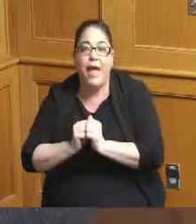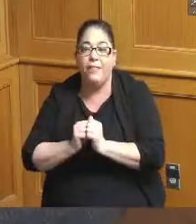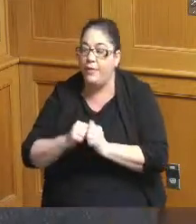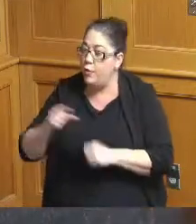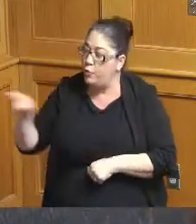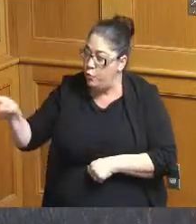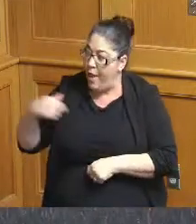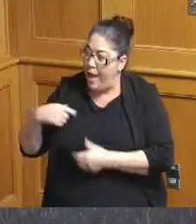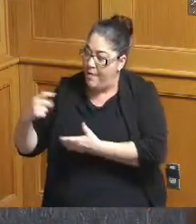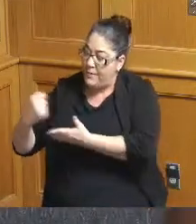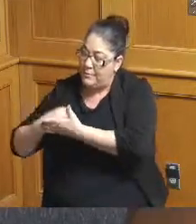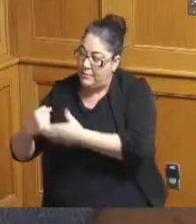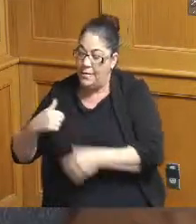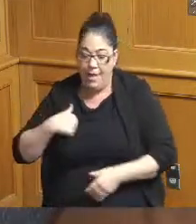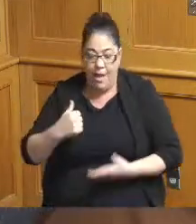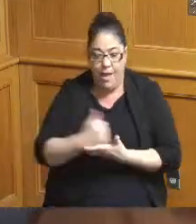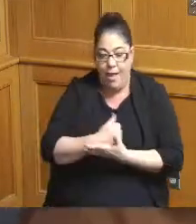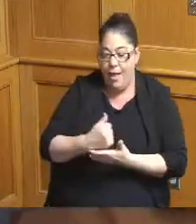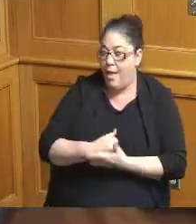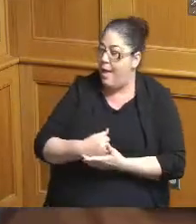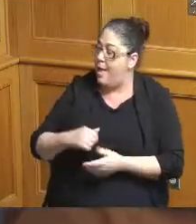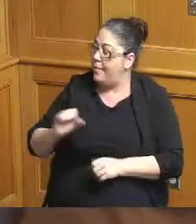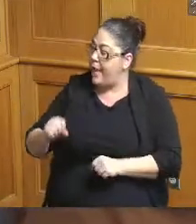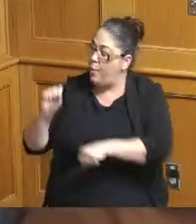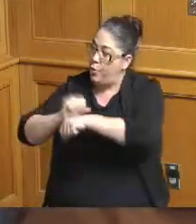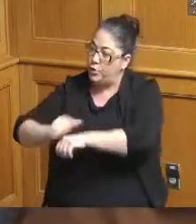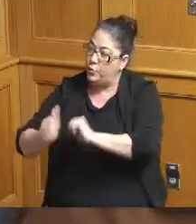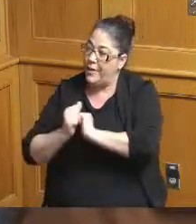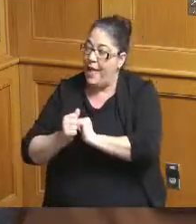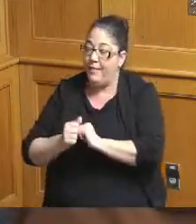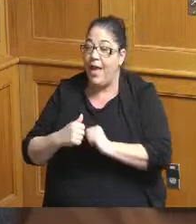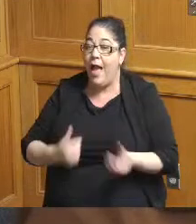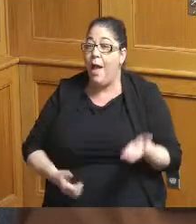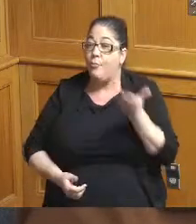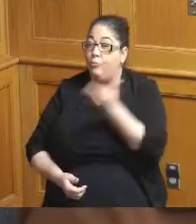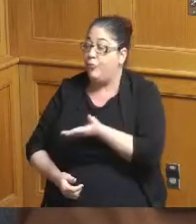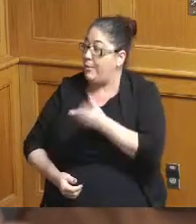and so will I and let's work together but I'm only bringing two dollars and fifty cents he